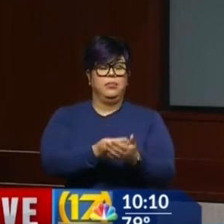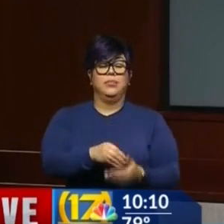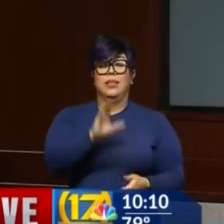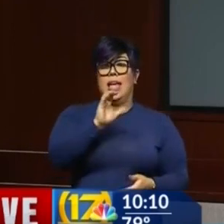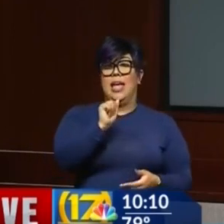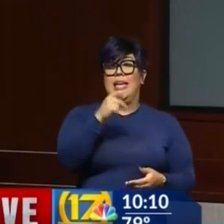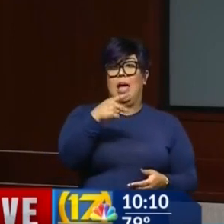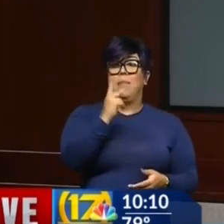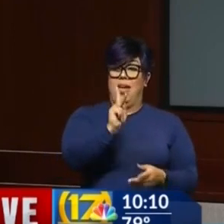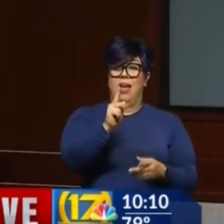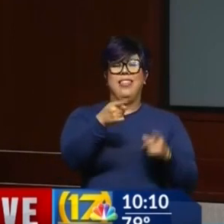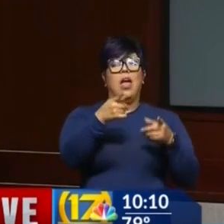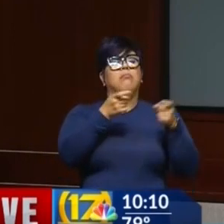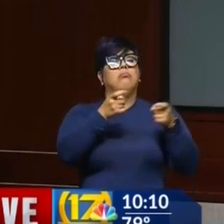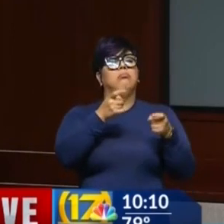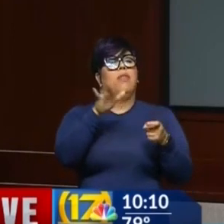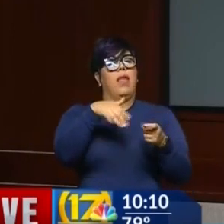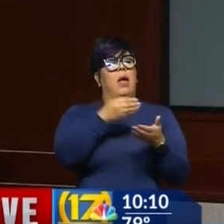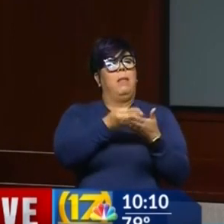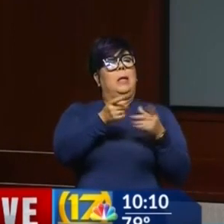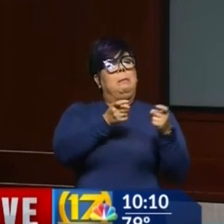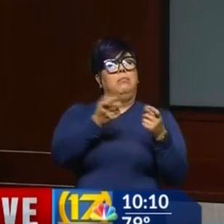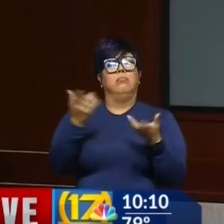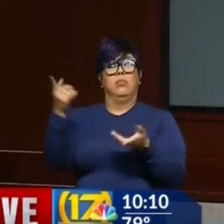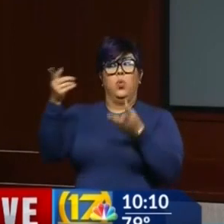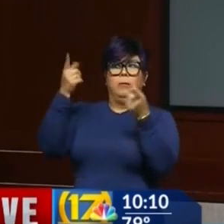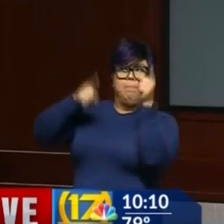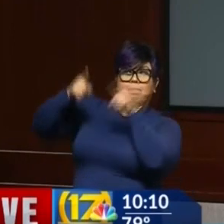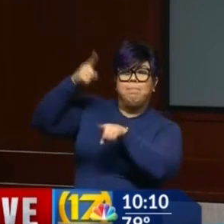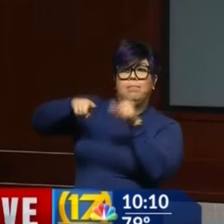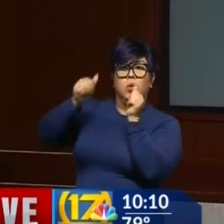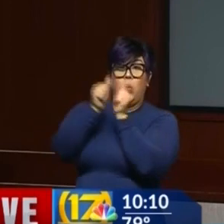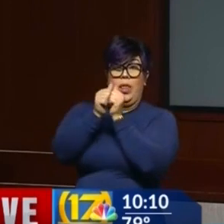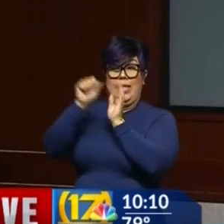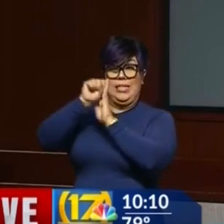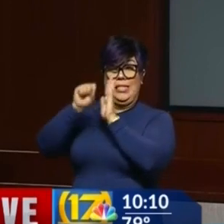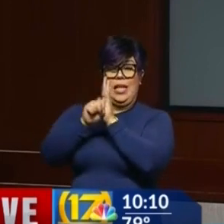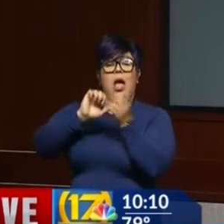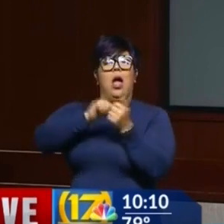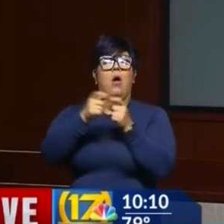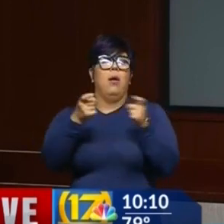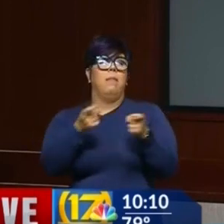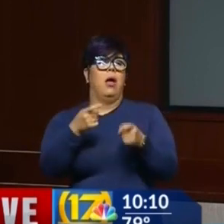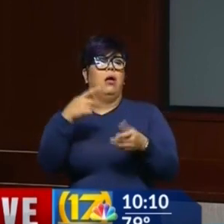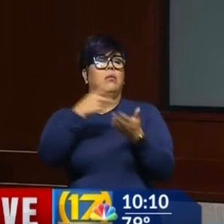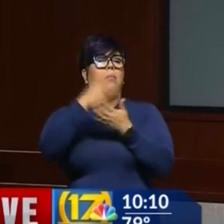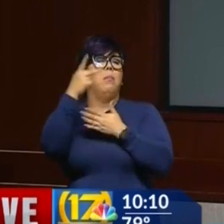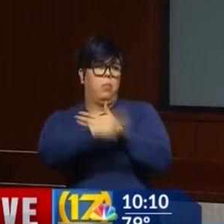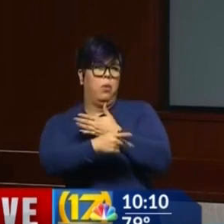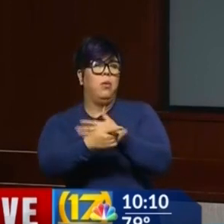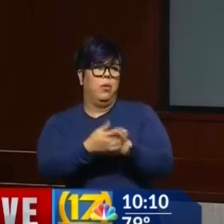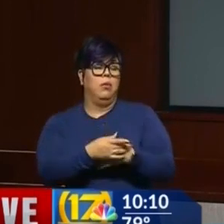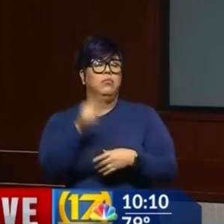COVERING 100% OF THE COSTS FOR THE HOTEL ROOMS. AS MENTIONED CAP K IS IDENTIFIED